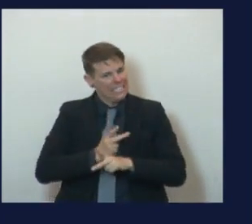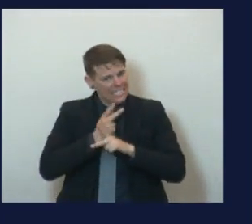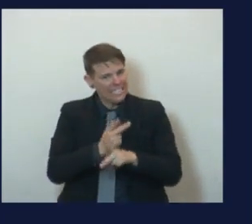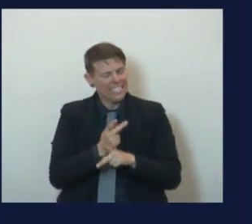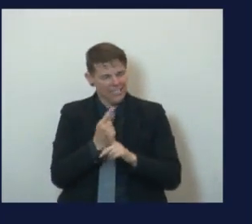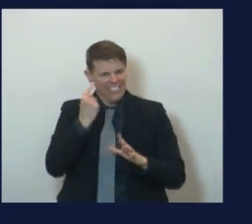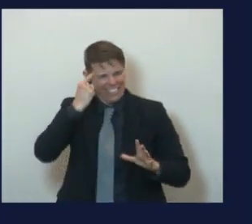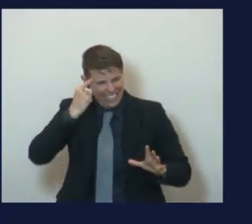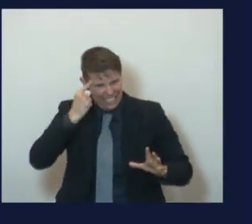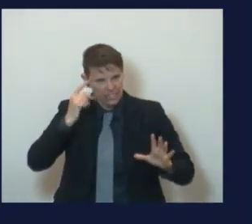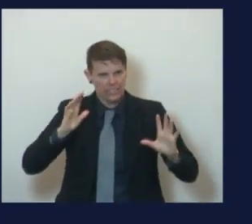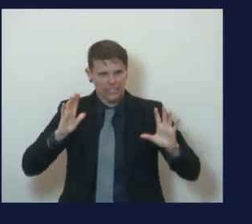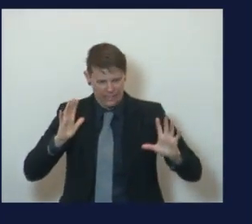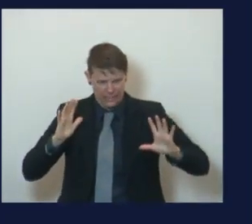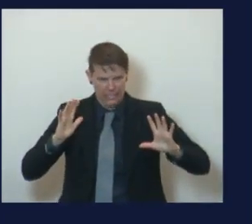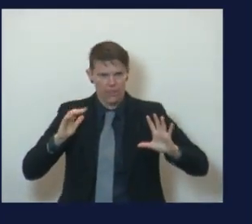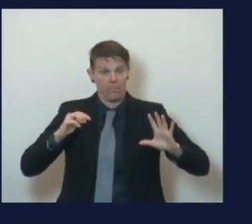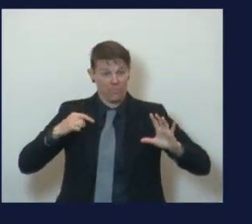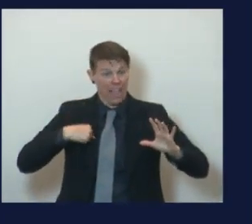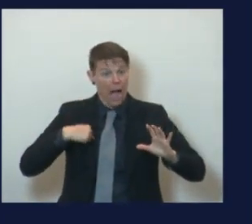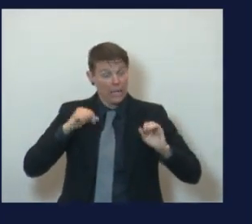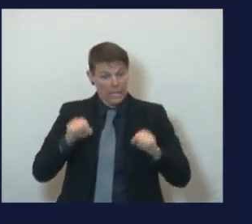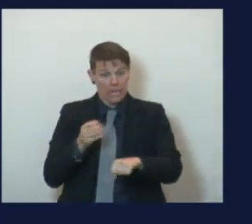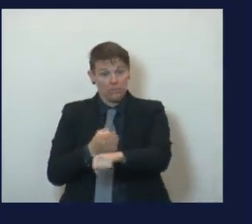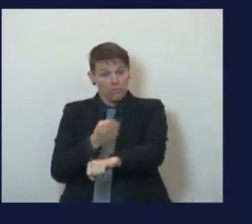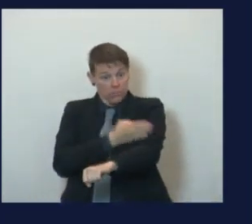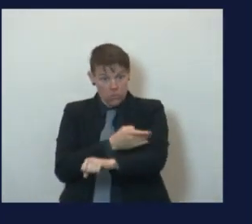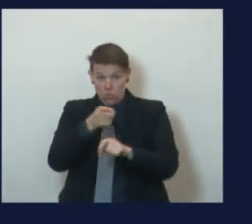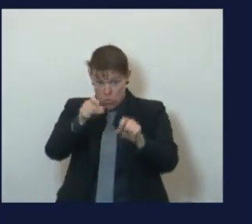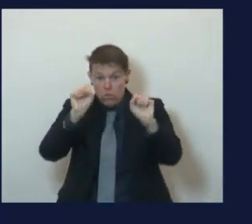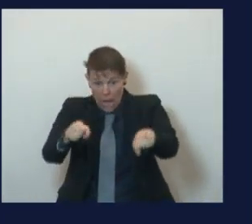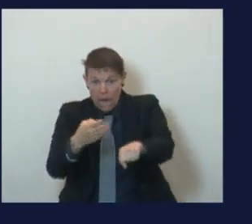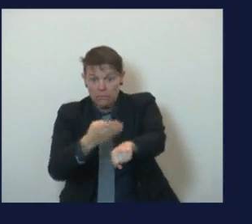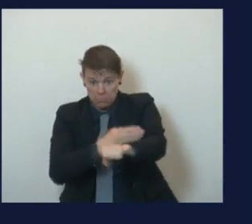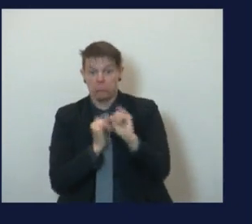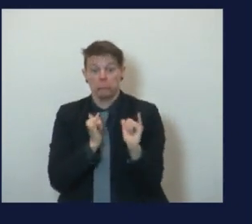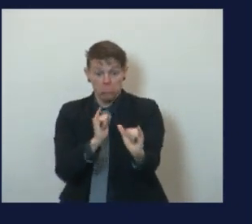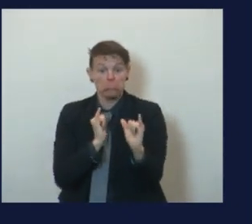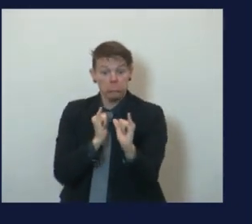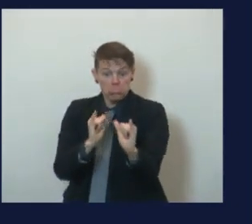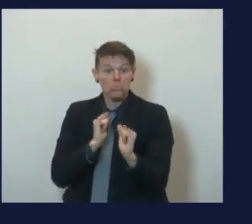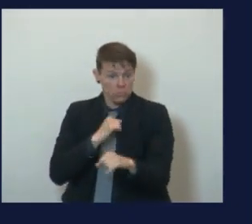NOT TOUCHING MY FACE. IT IS ALLERGY SEASON, I’ COMPELLED TO DO IT, AND IT HAS BEEN -- I HAVE REALLY HAD TO THINK.